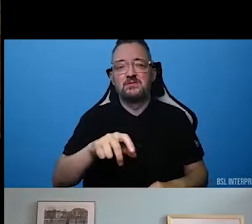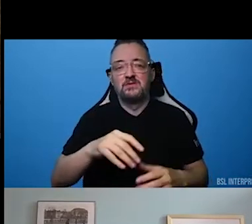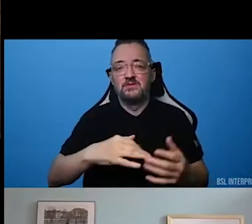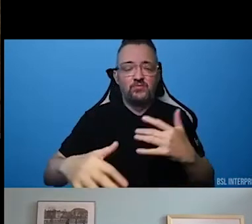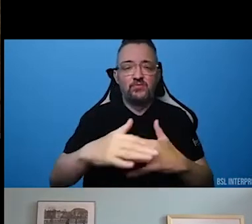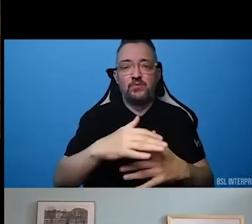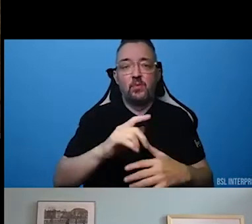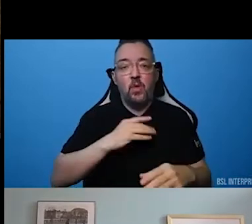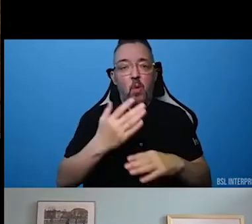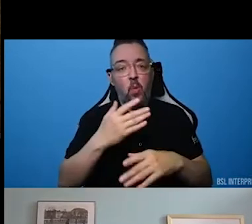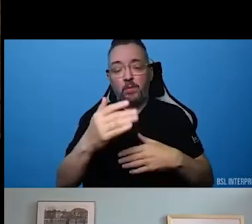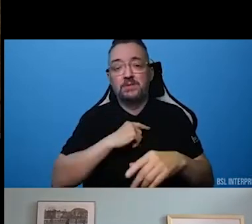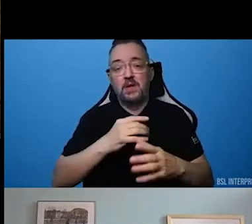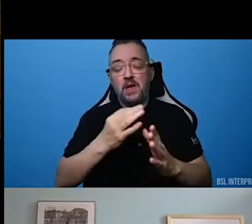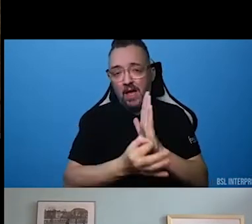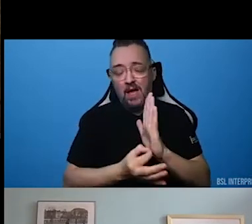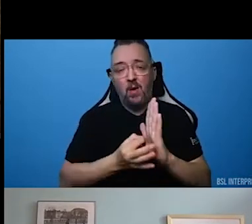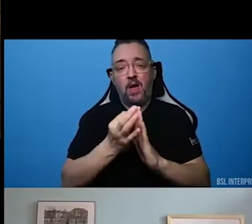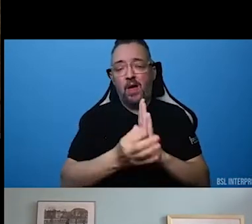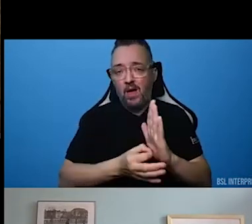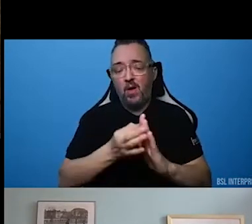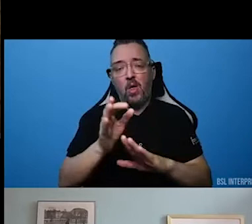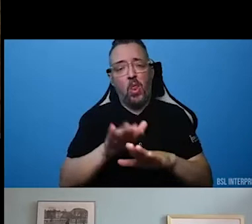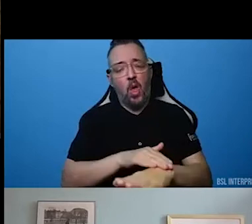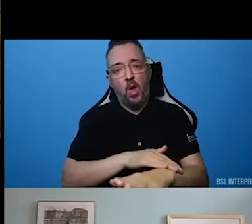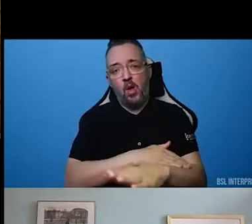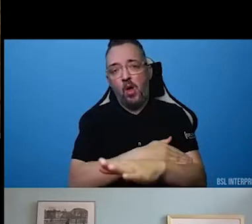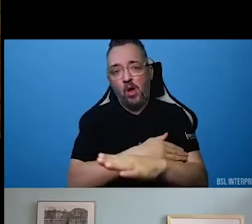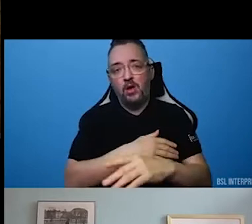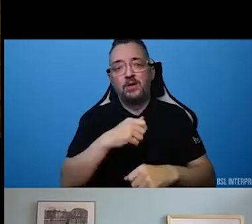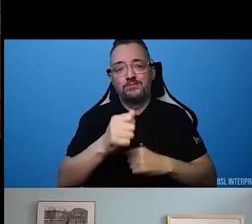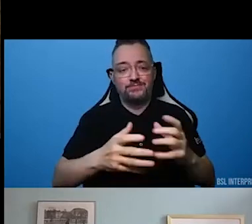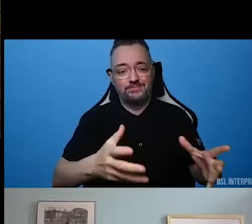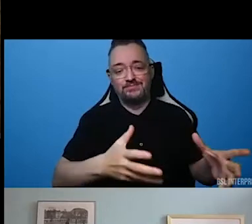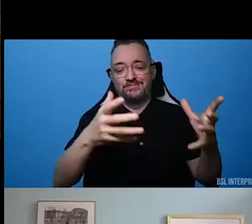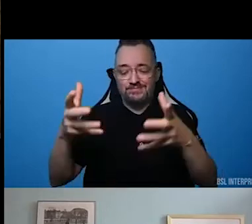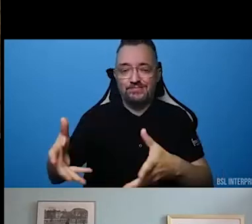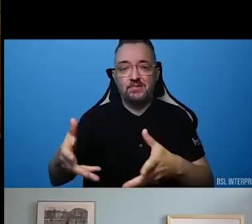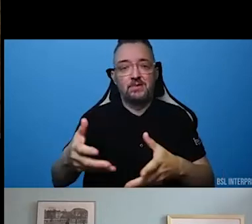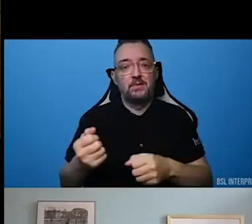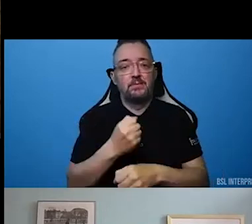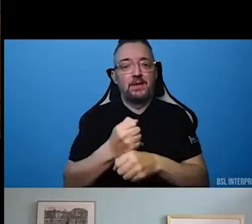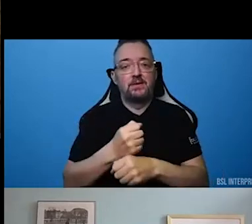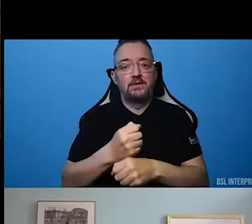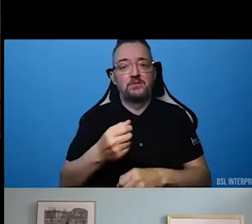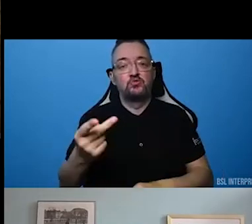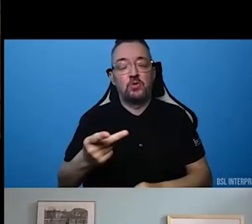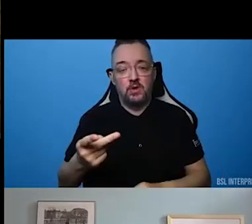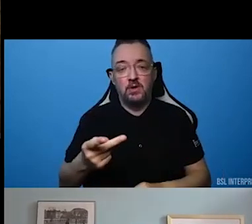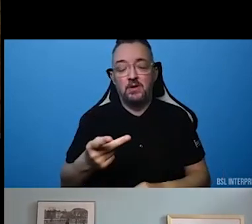as they were working long long days to produce a rough kind of sugar. And if they didn't well enough